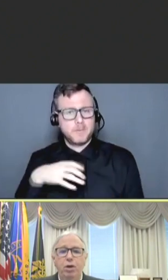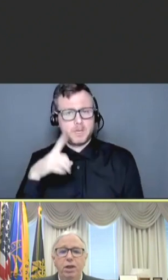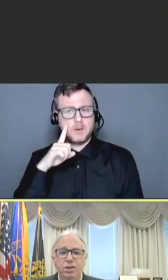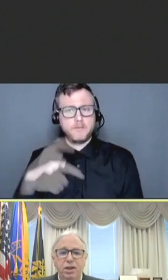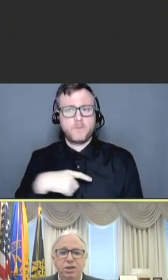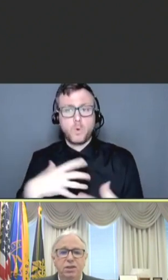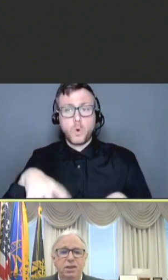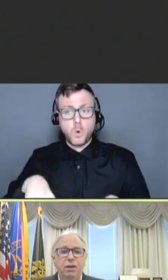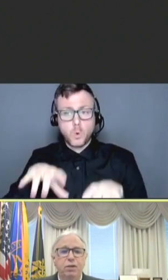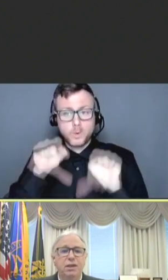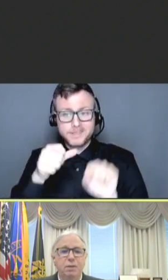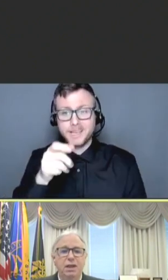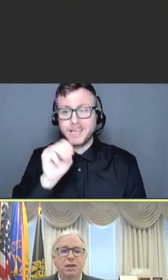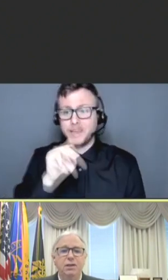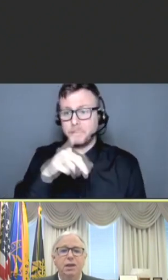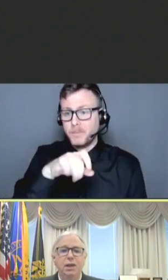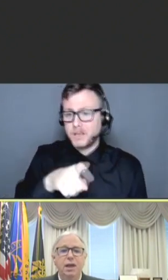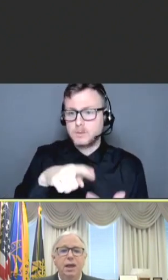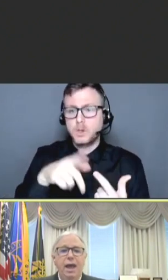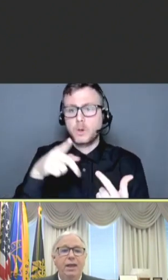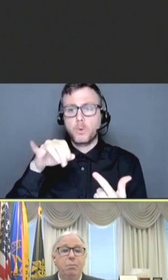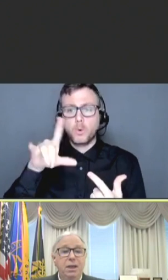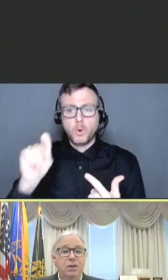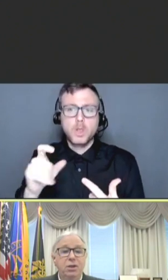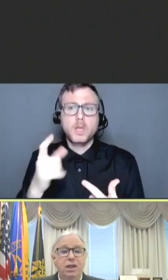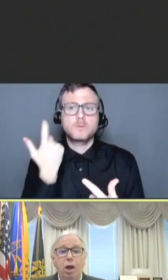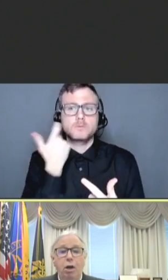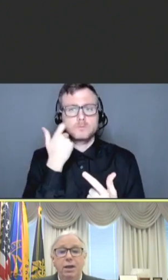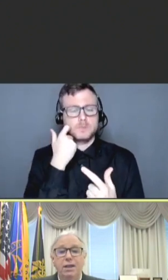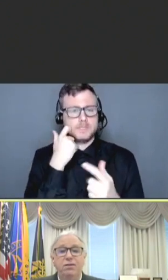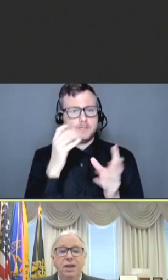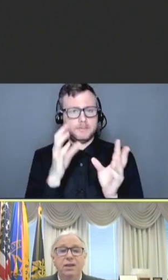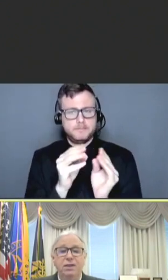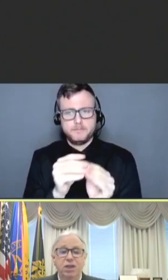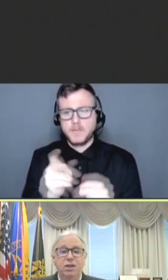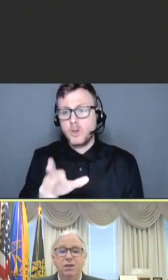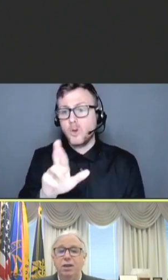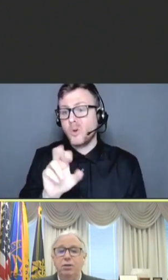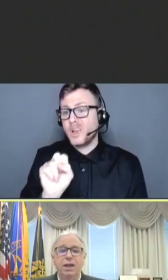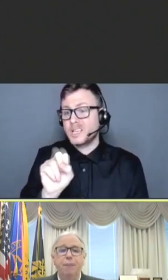and polio sessions at recent meetings, and the measles and RSV sessions later today.